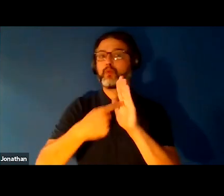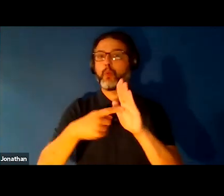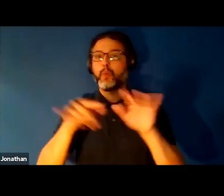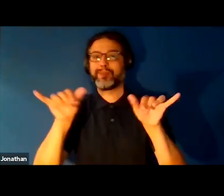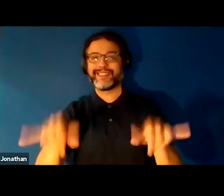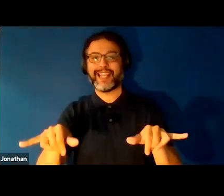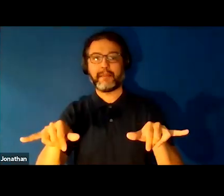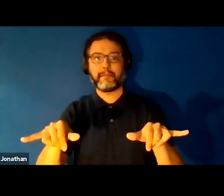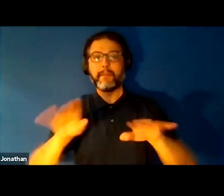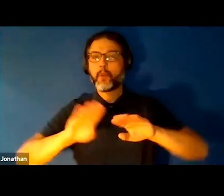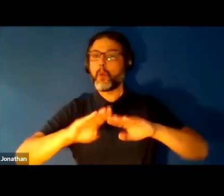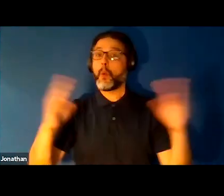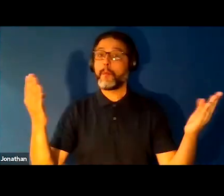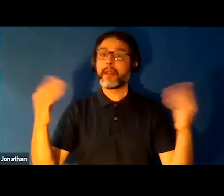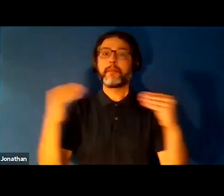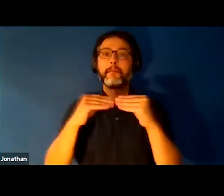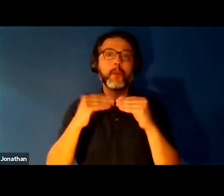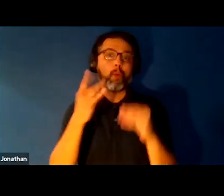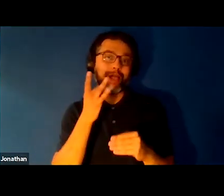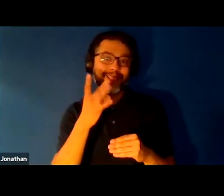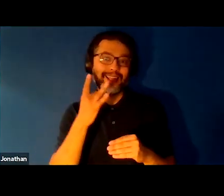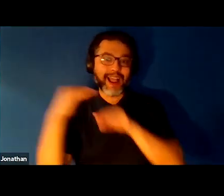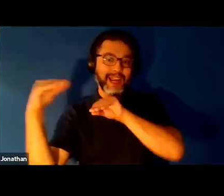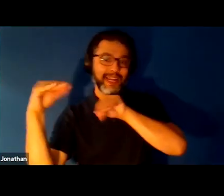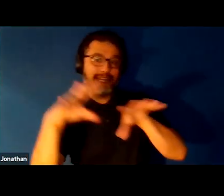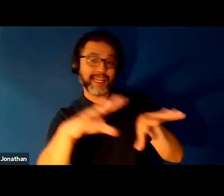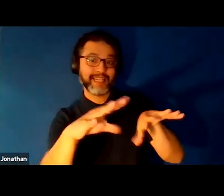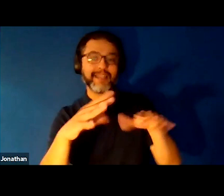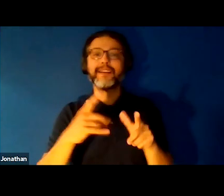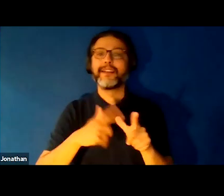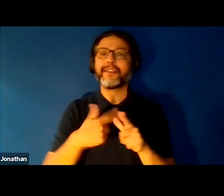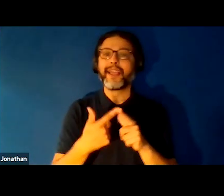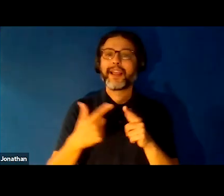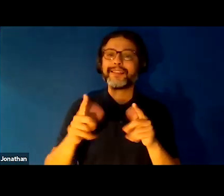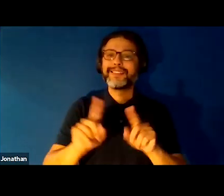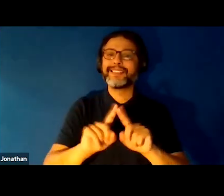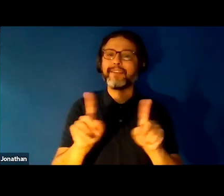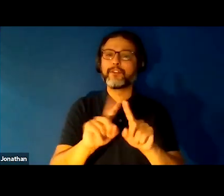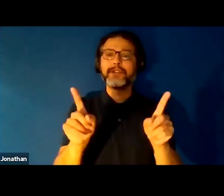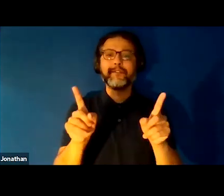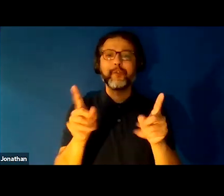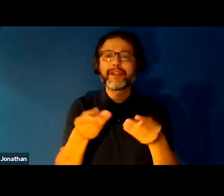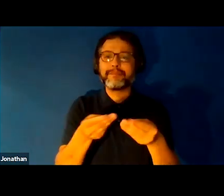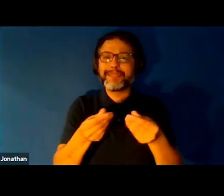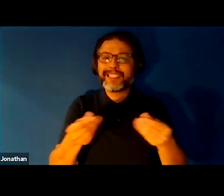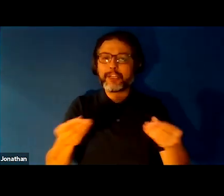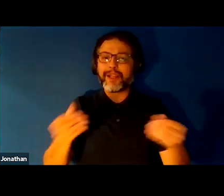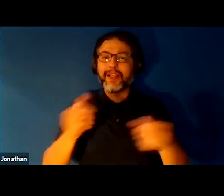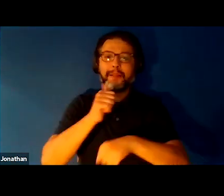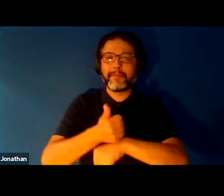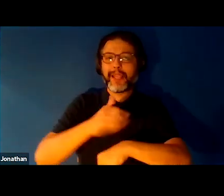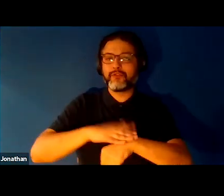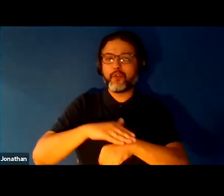day lighting, and used various materials based upon the kind of navigation that we spoke